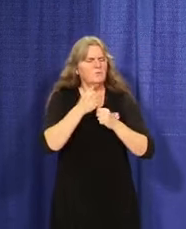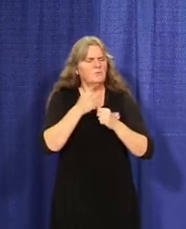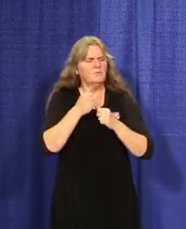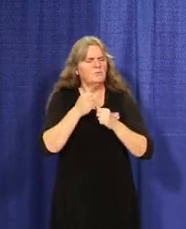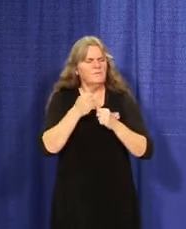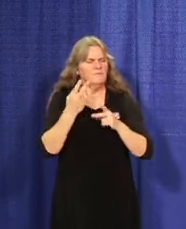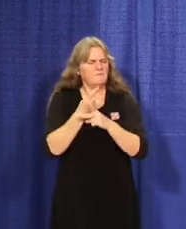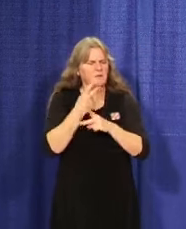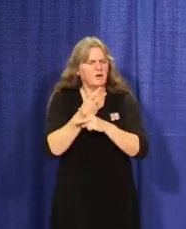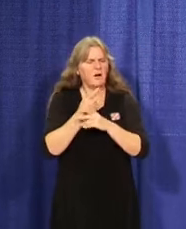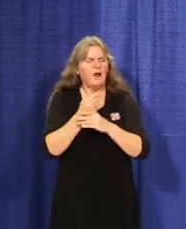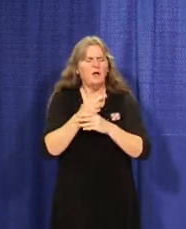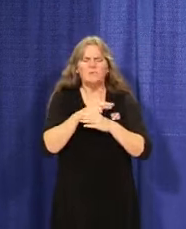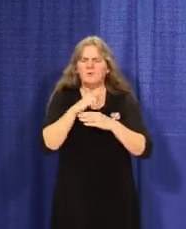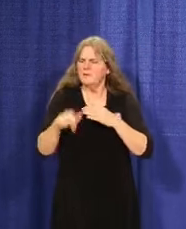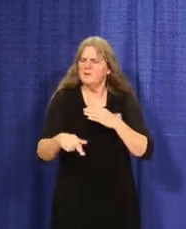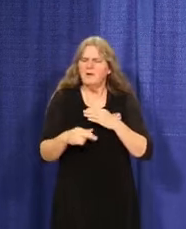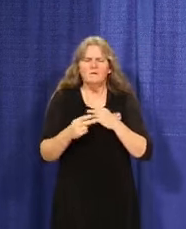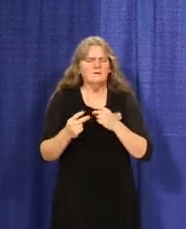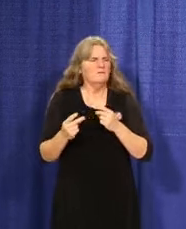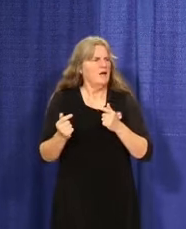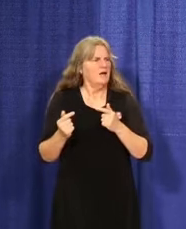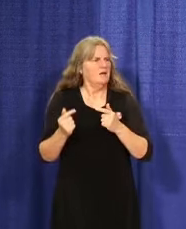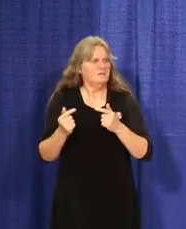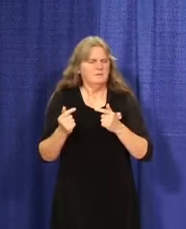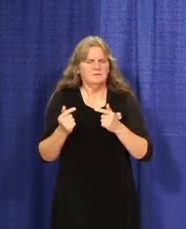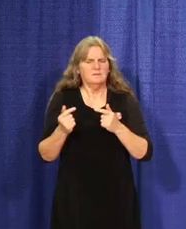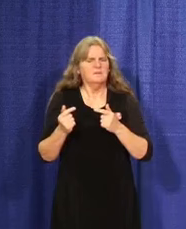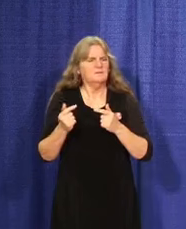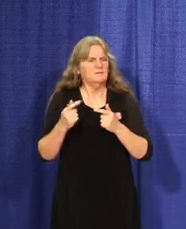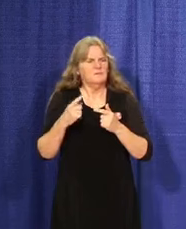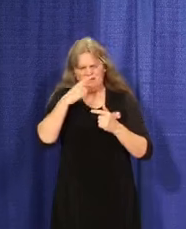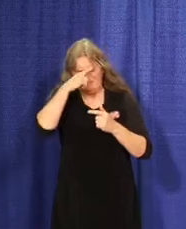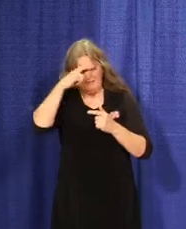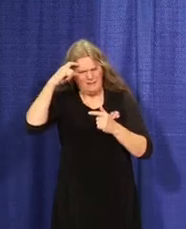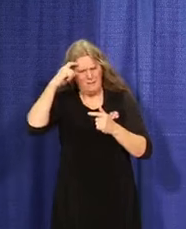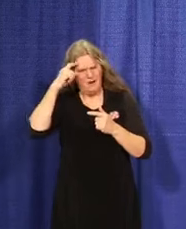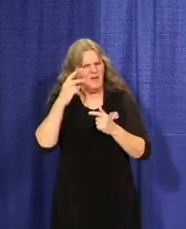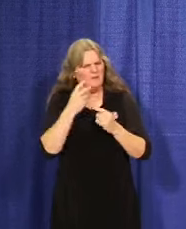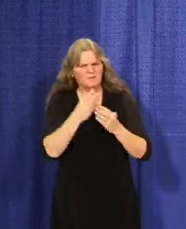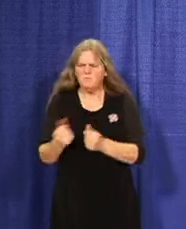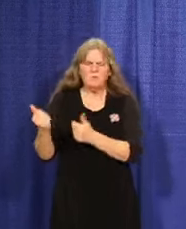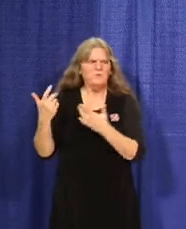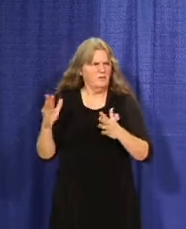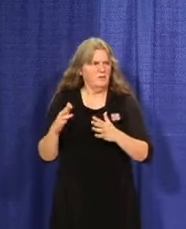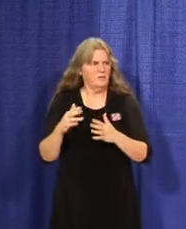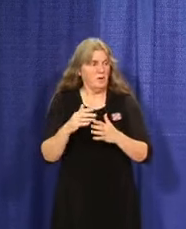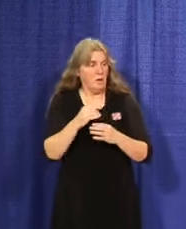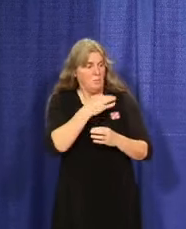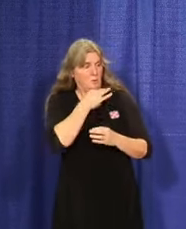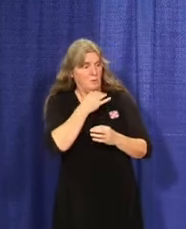delays anymore. I guess the question is, are there delays right now?